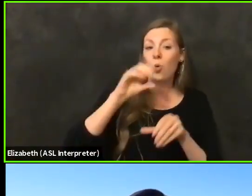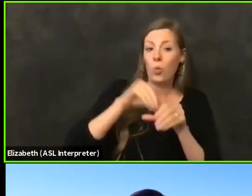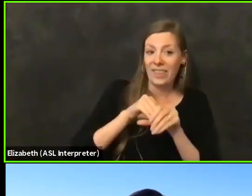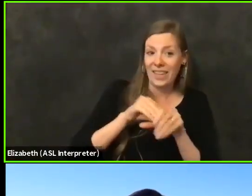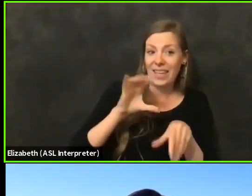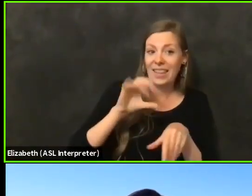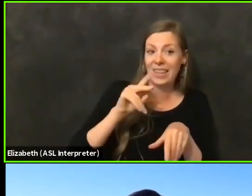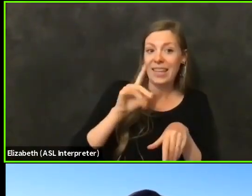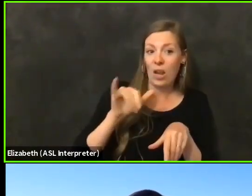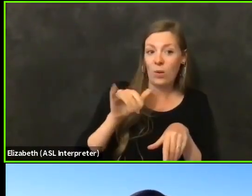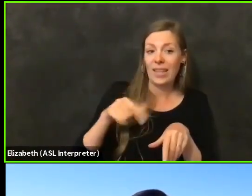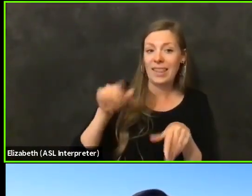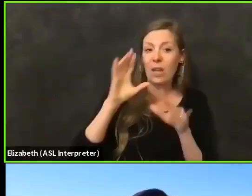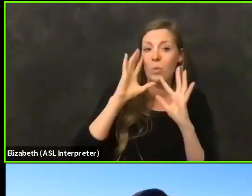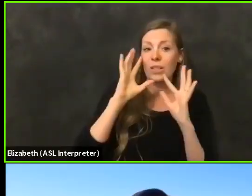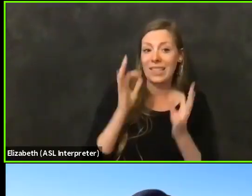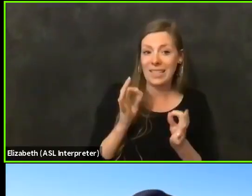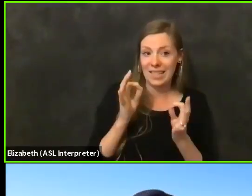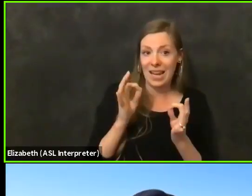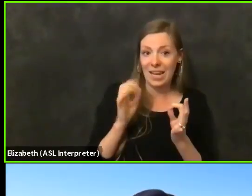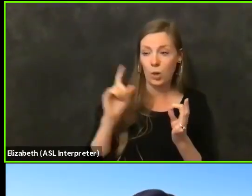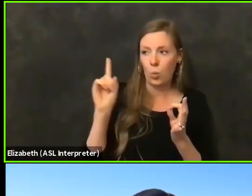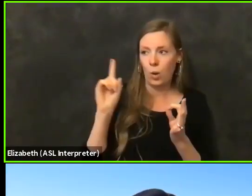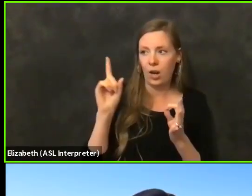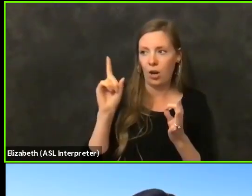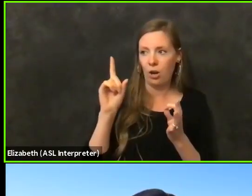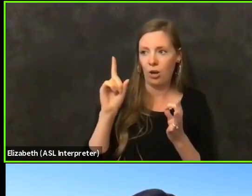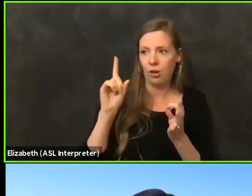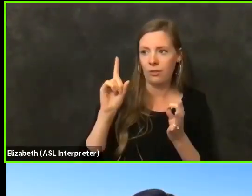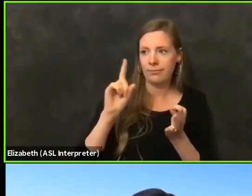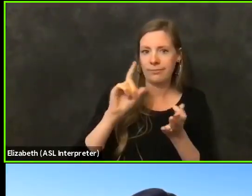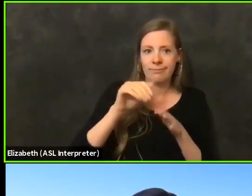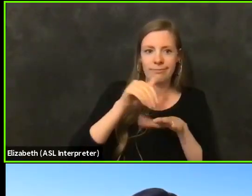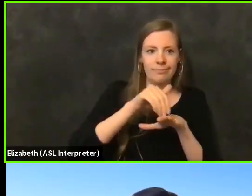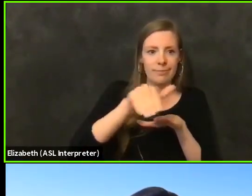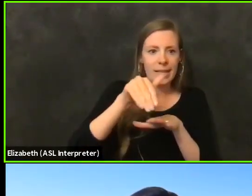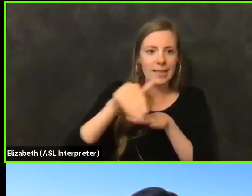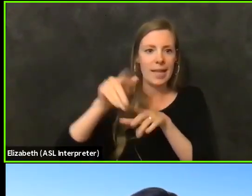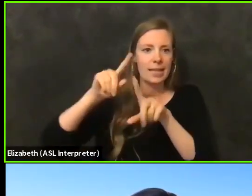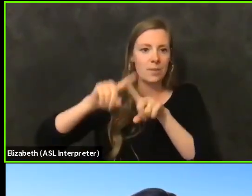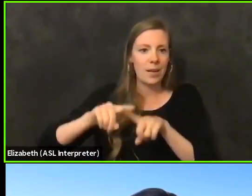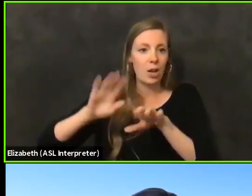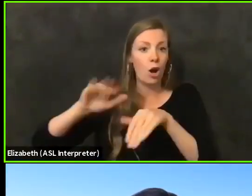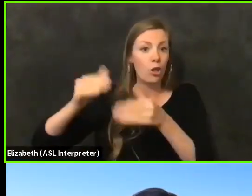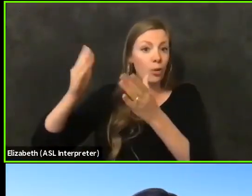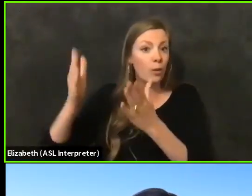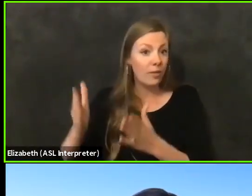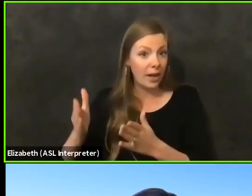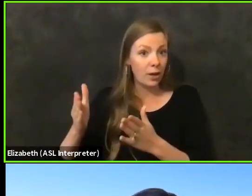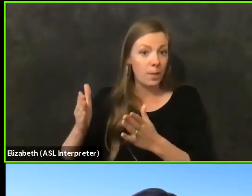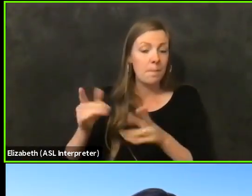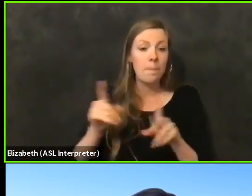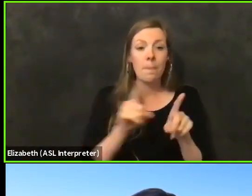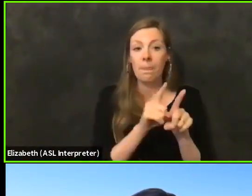determine where the vaccine goes by provider. In addition, the vaccine producers